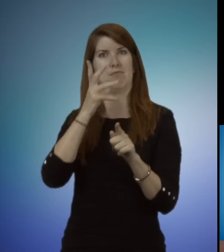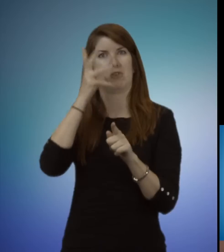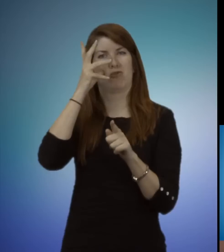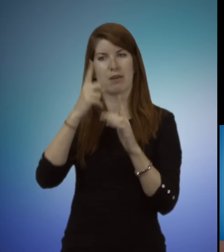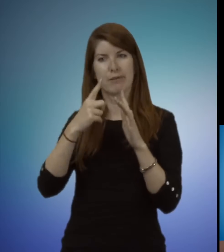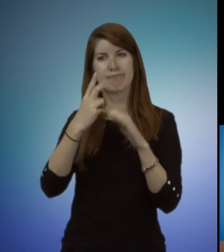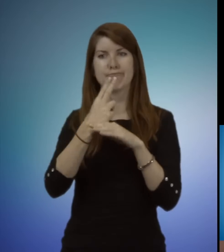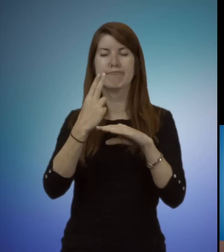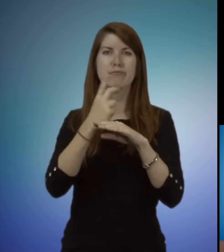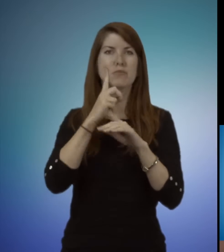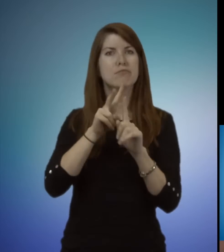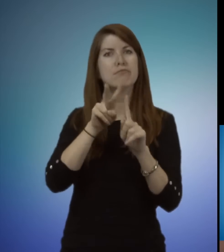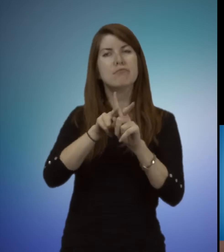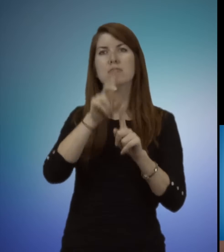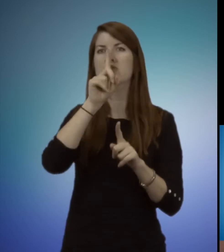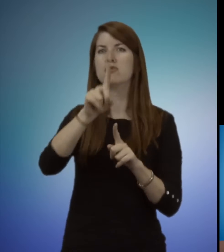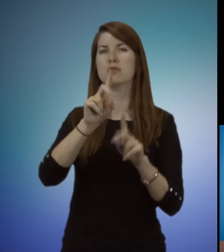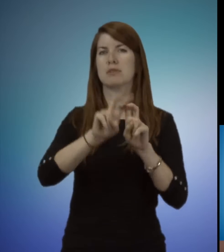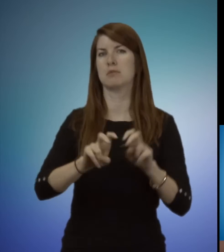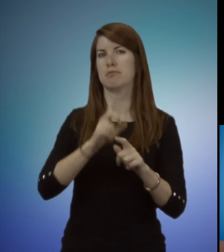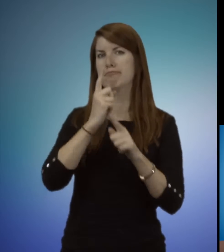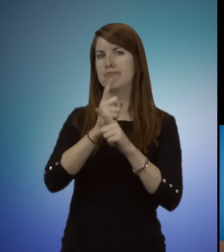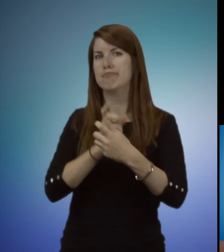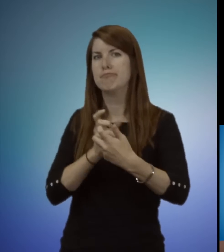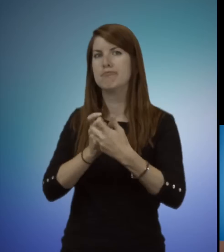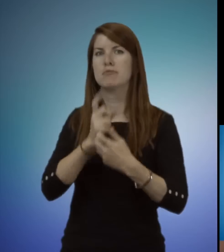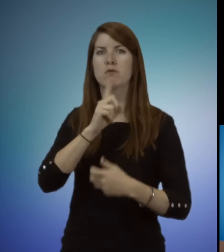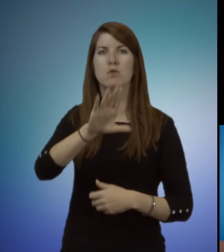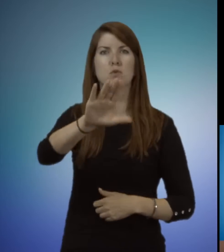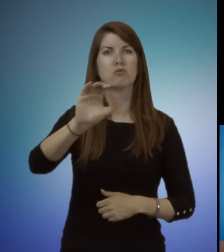with making sure the assessment is appropriate for your child.